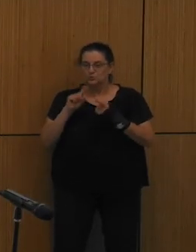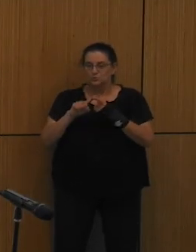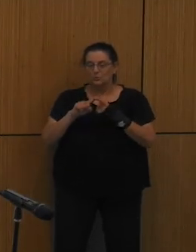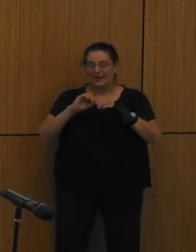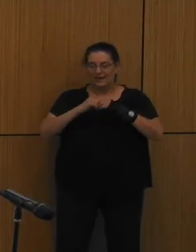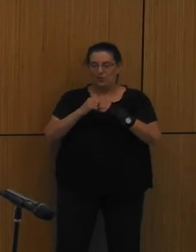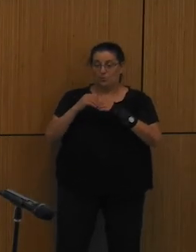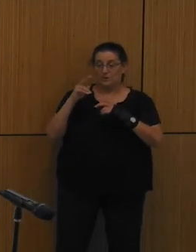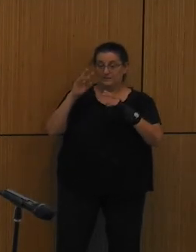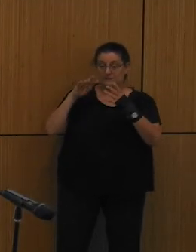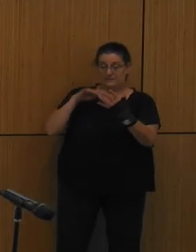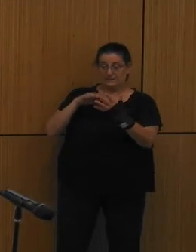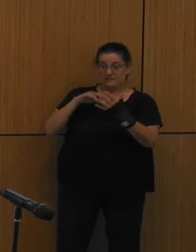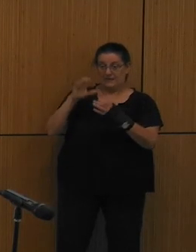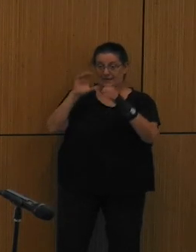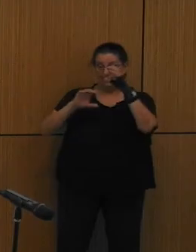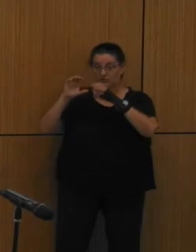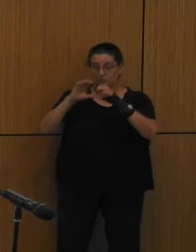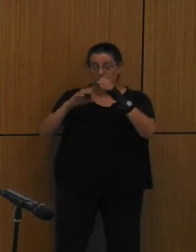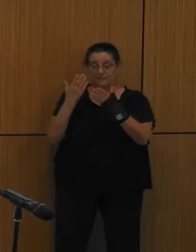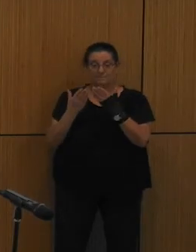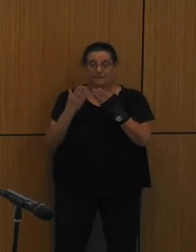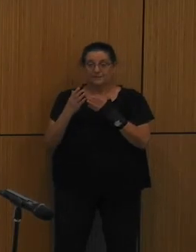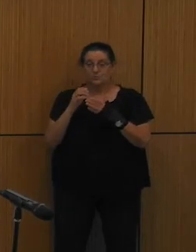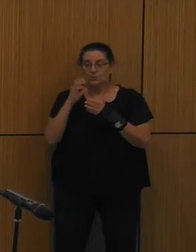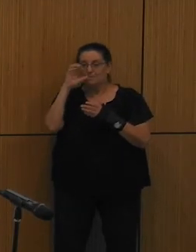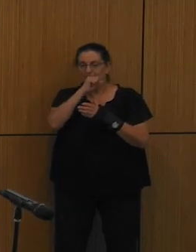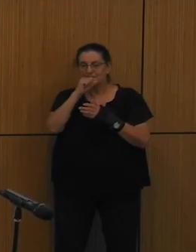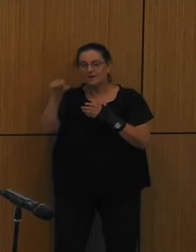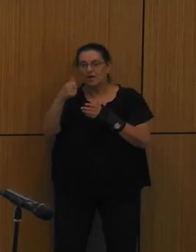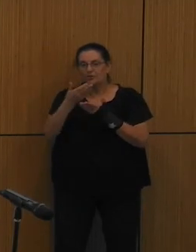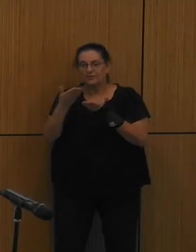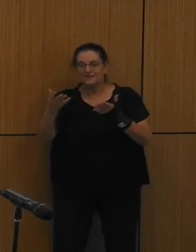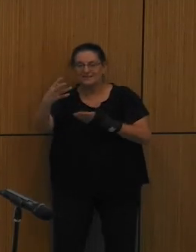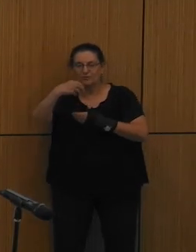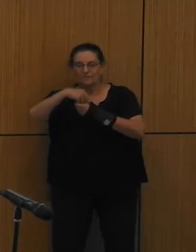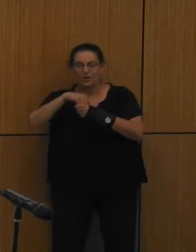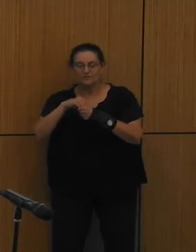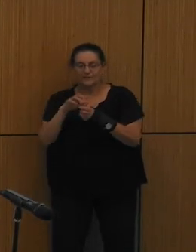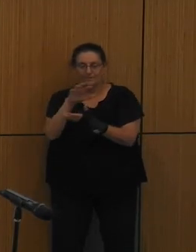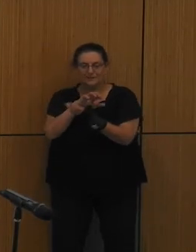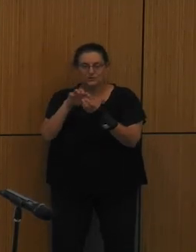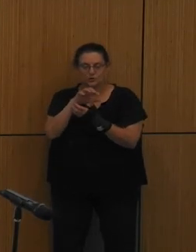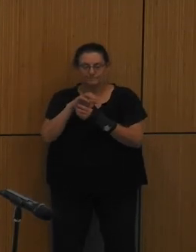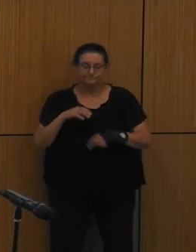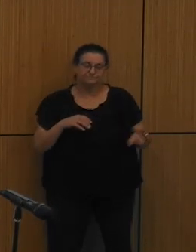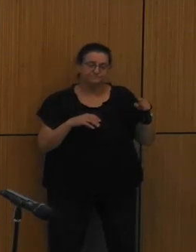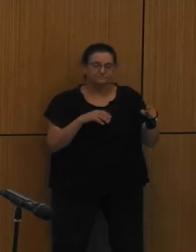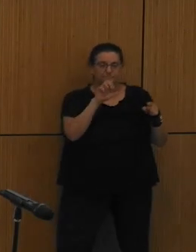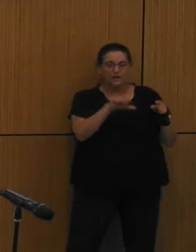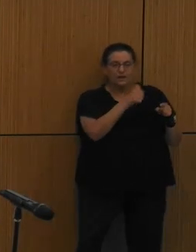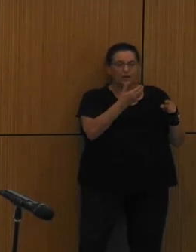And it makes us blind to everything else that might also be present. Another major challenges is, is sensitivity of instruments.